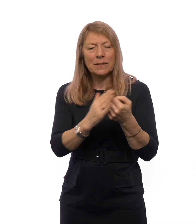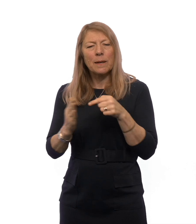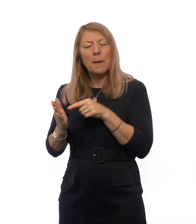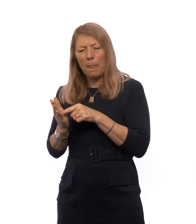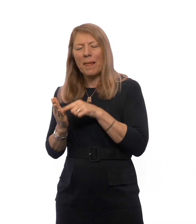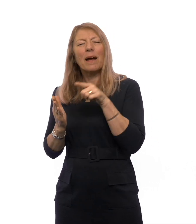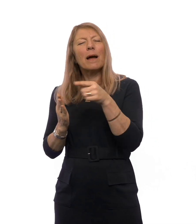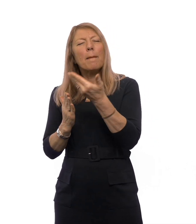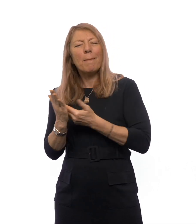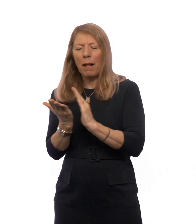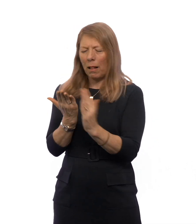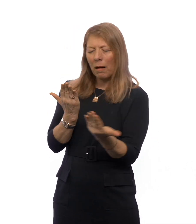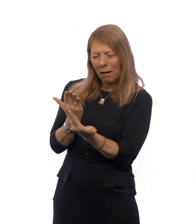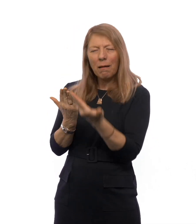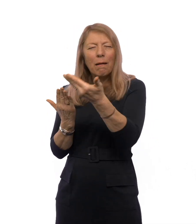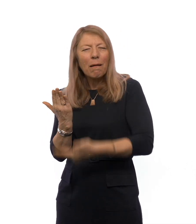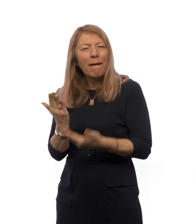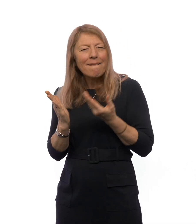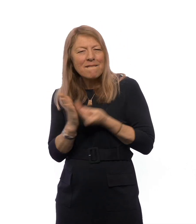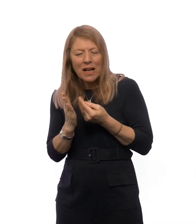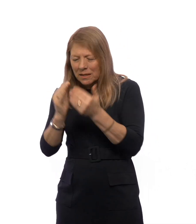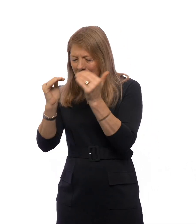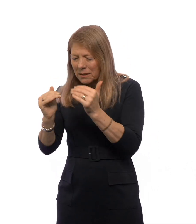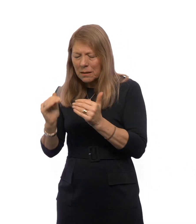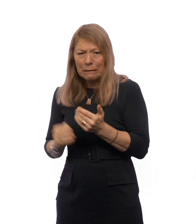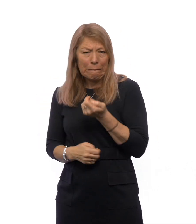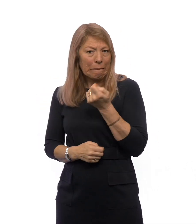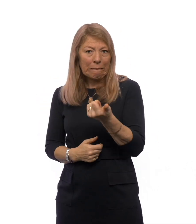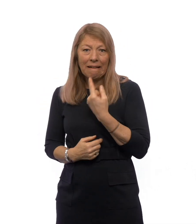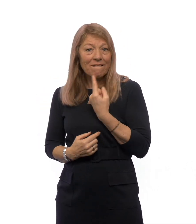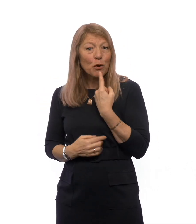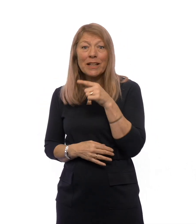It notes there will be no immediate costs, but add costs could incur at a later point should the